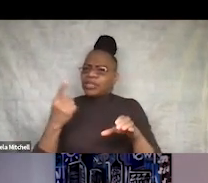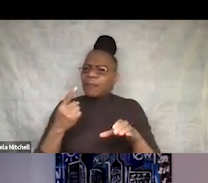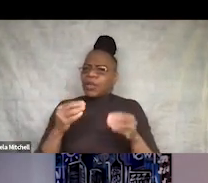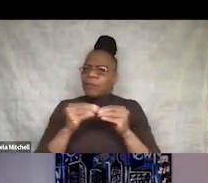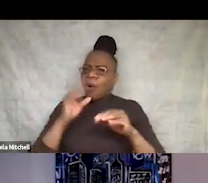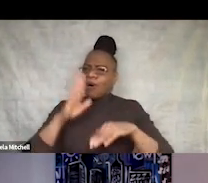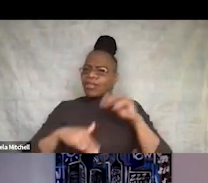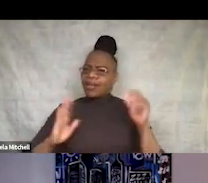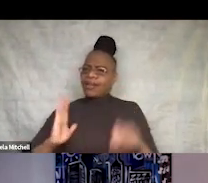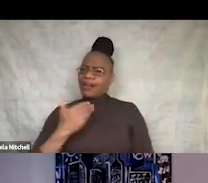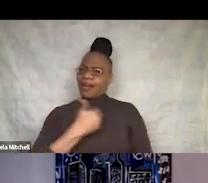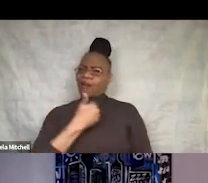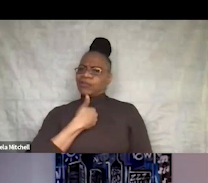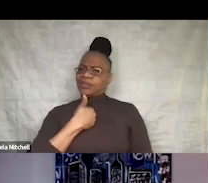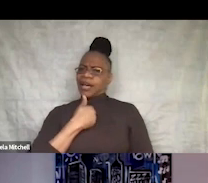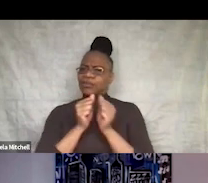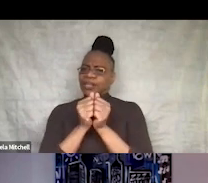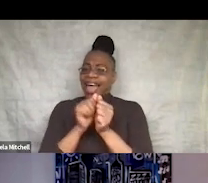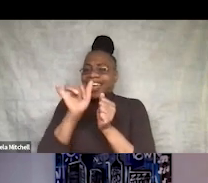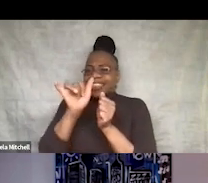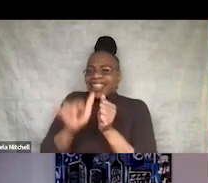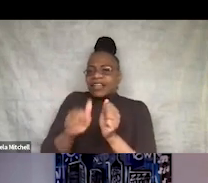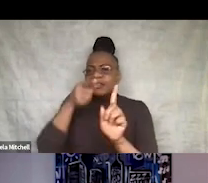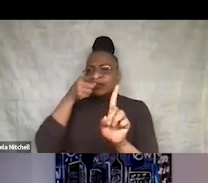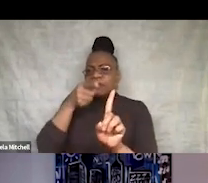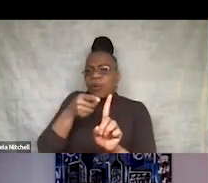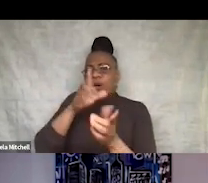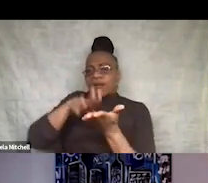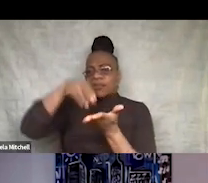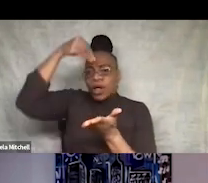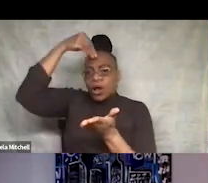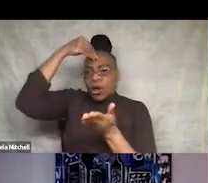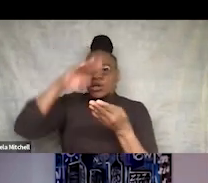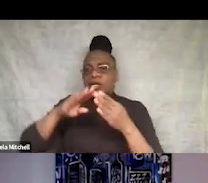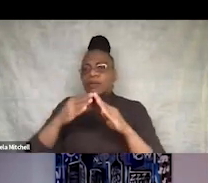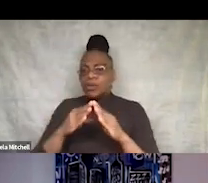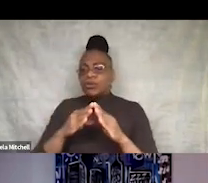and that's really what this whole learning community is about, all four sessions, right?